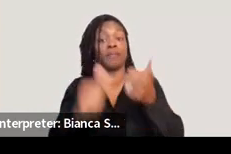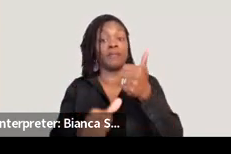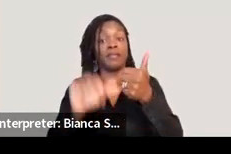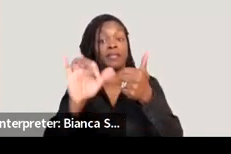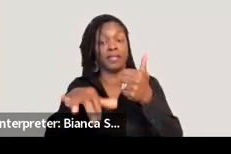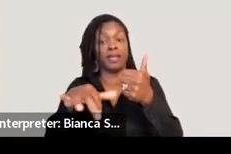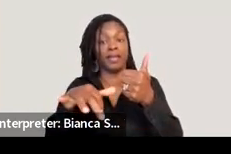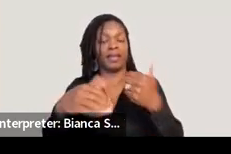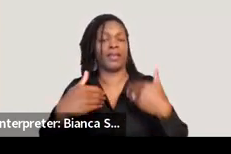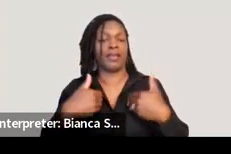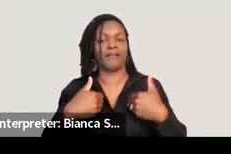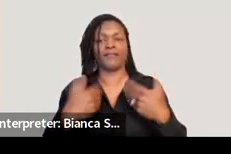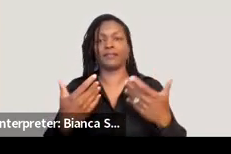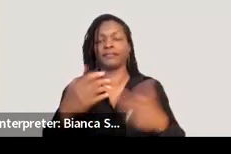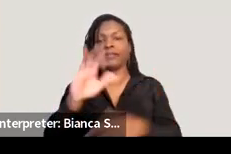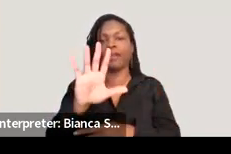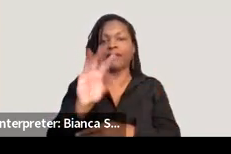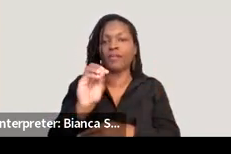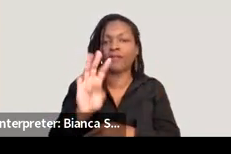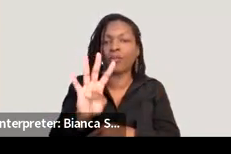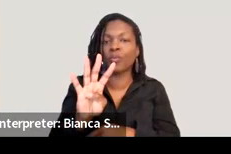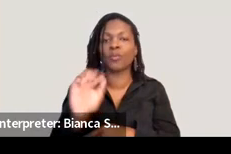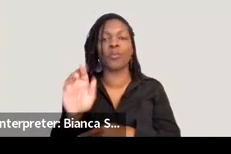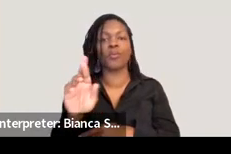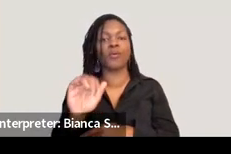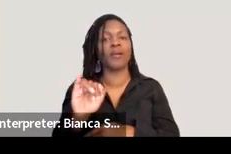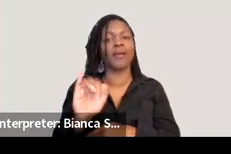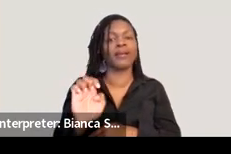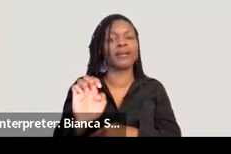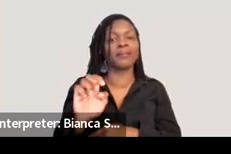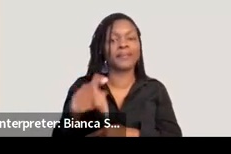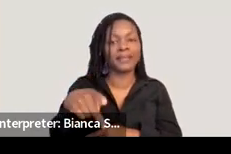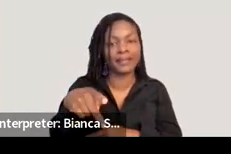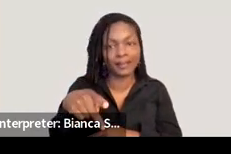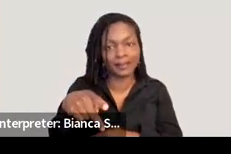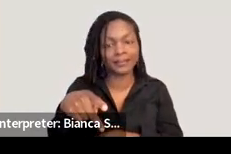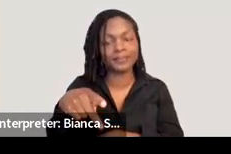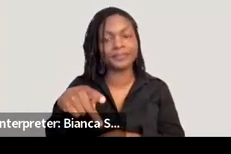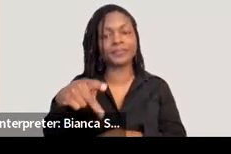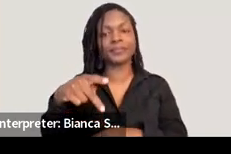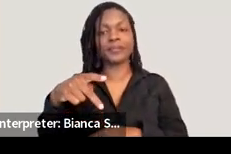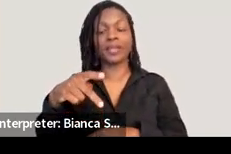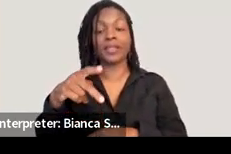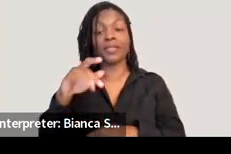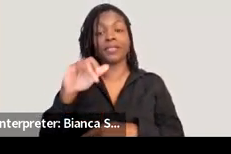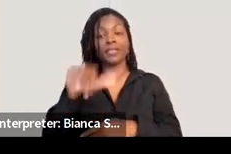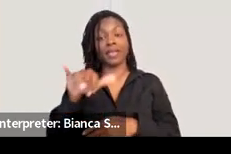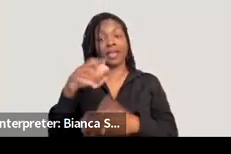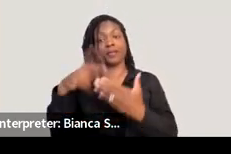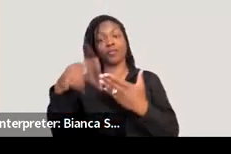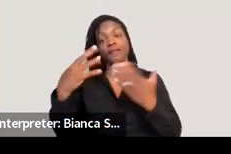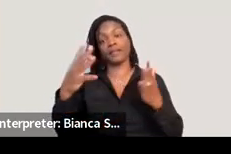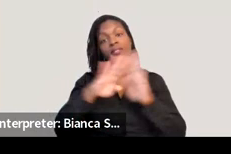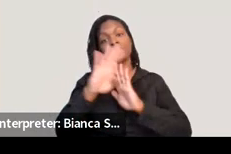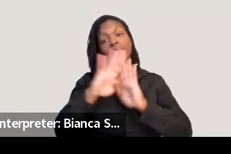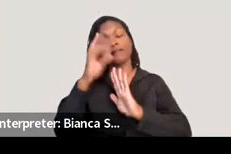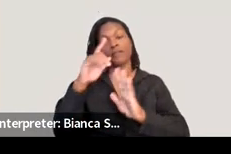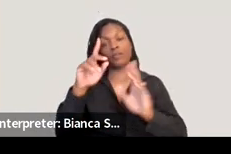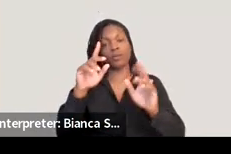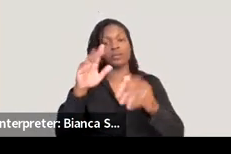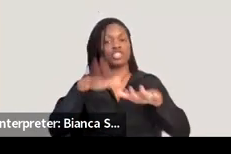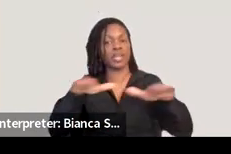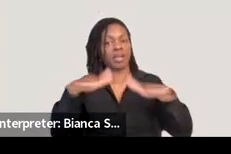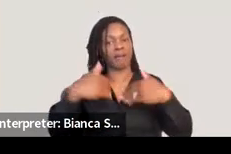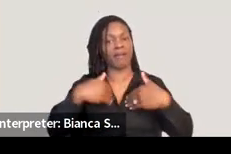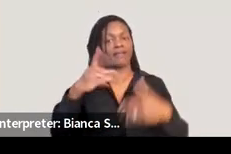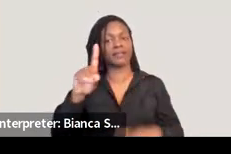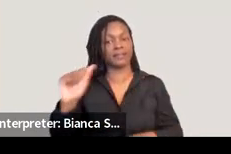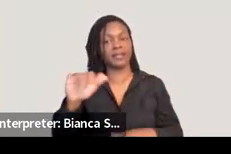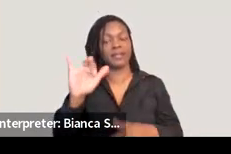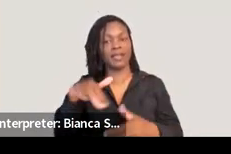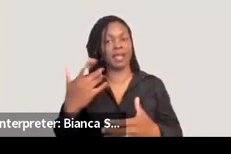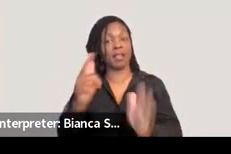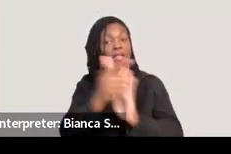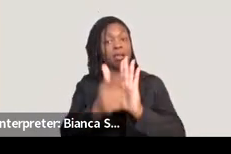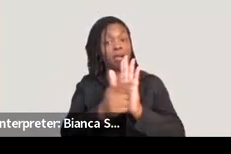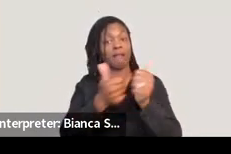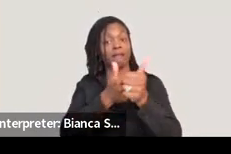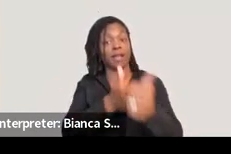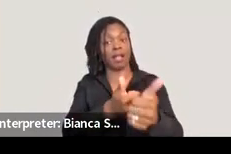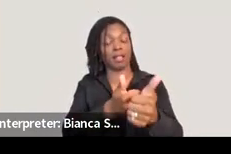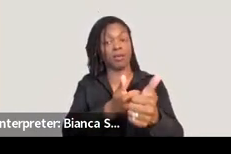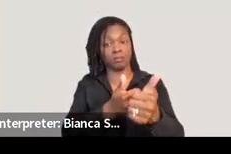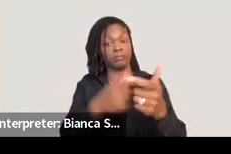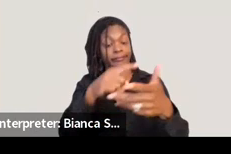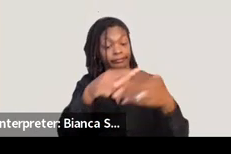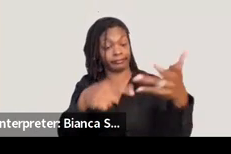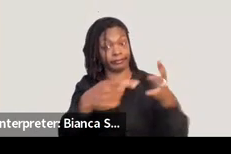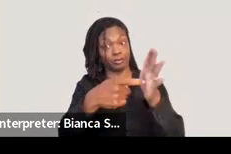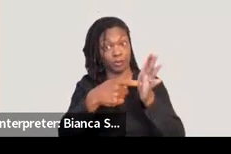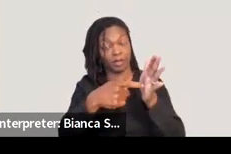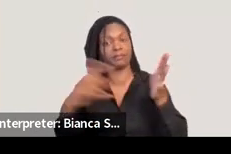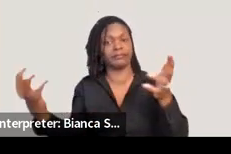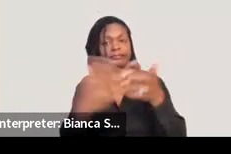Right? So the IP is the plan, you know, our program develop to ensure that a child who has a disability is identified under the law and is attending either whatever school that whether it's elementary or second.